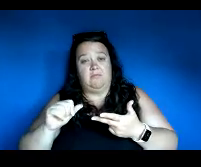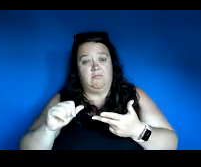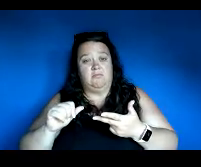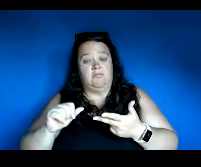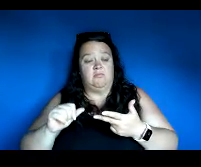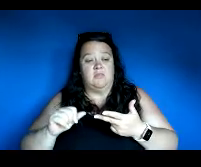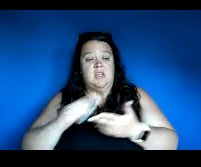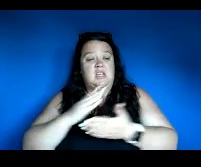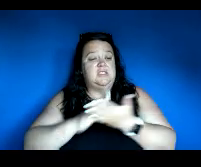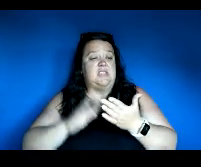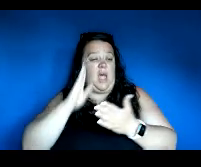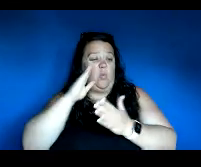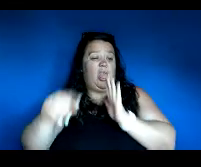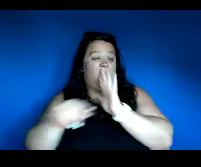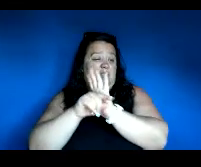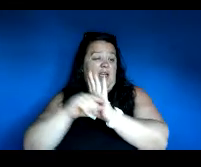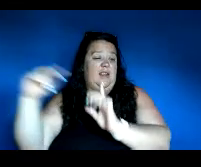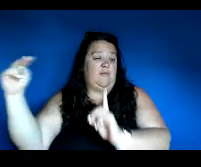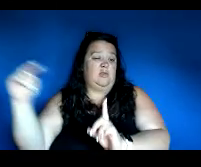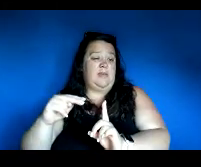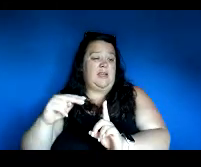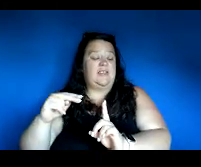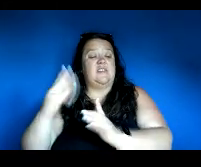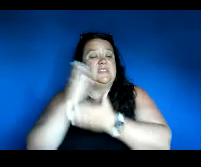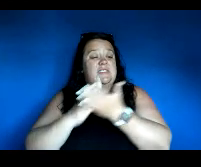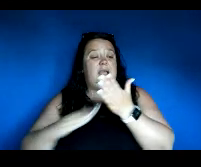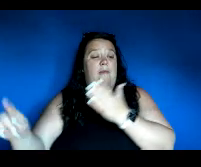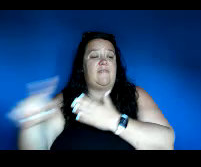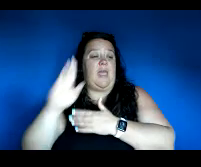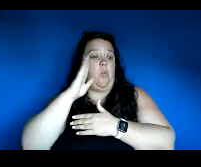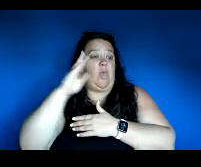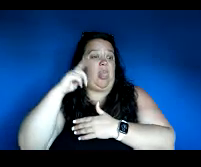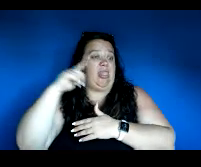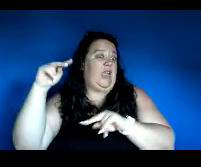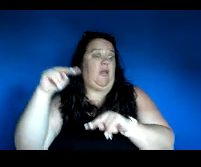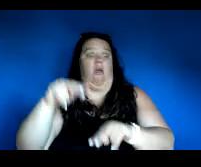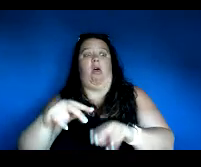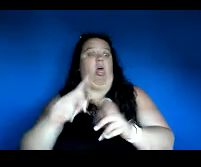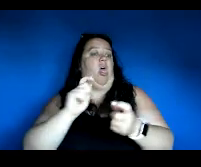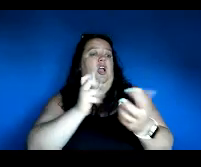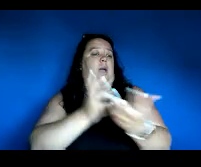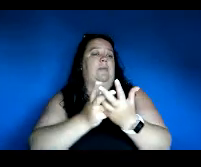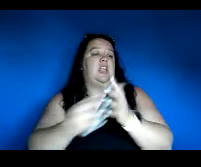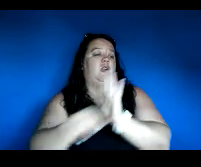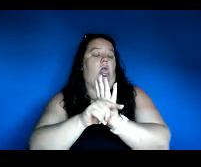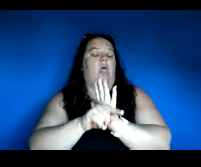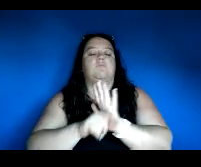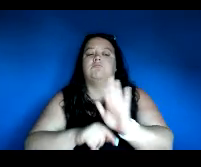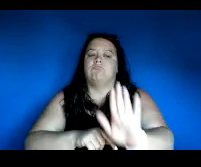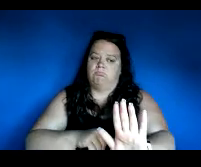negative perspectives and see accommodations in the way that they're not intended. And we, again, do a really good job of trying